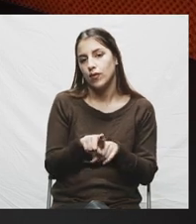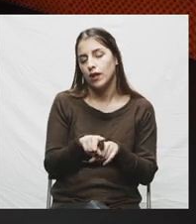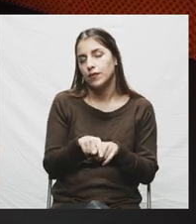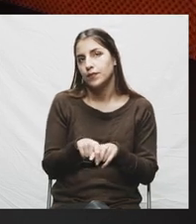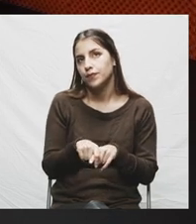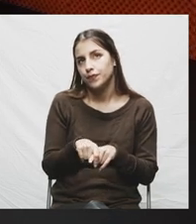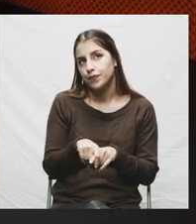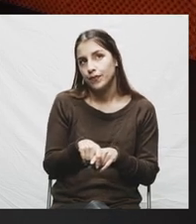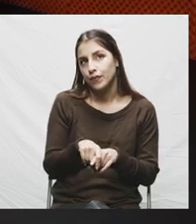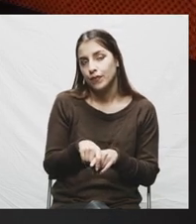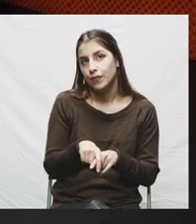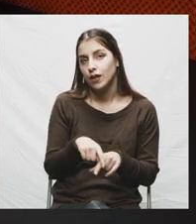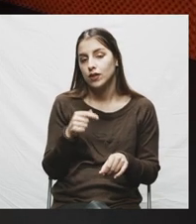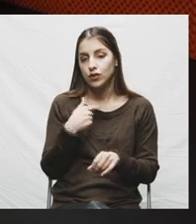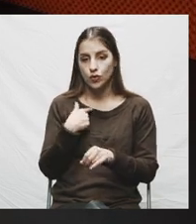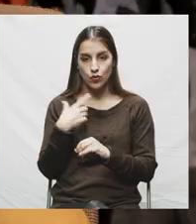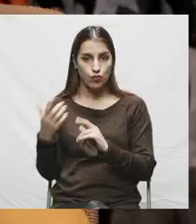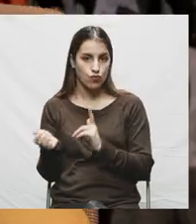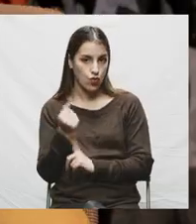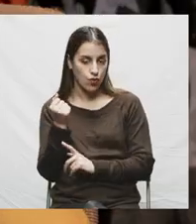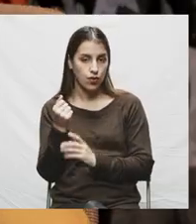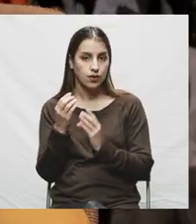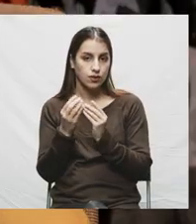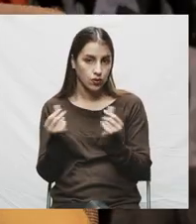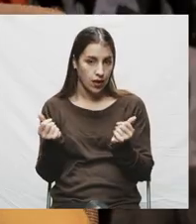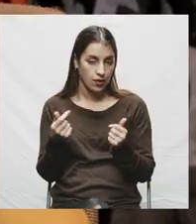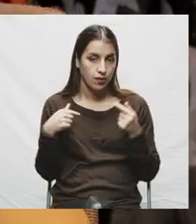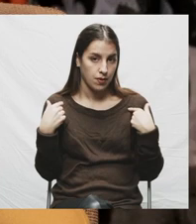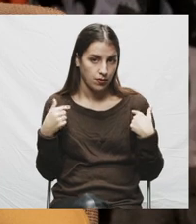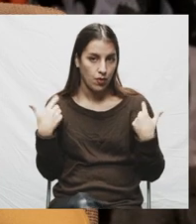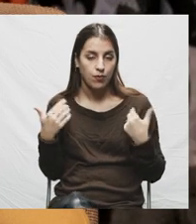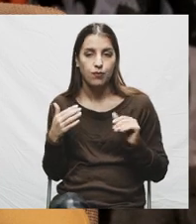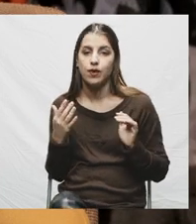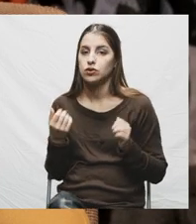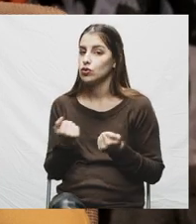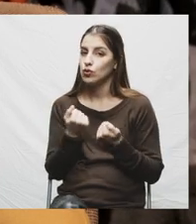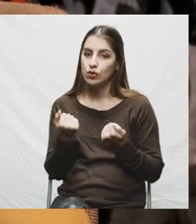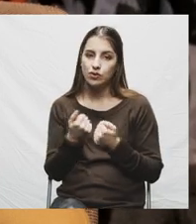I direct myself... I reach outcomes in me that I’m not reaching…